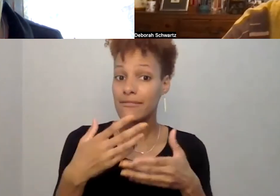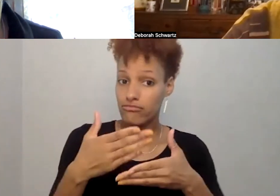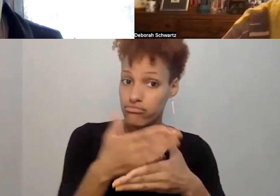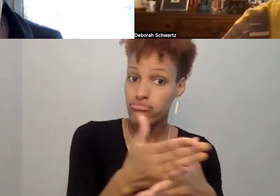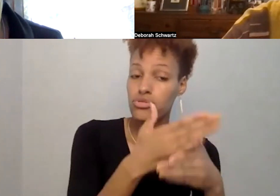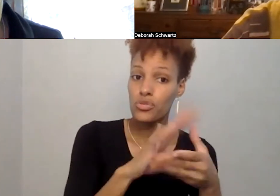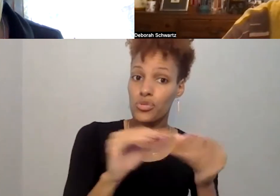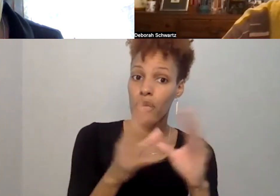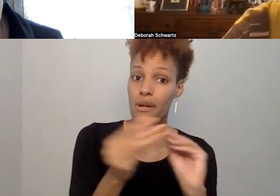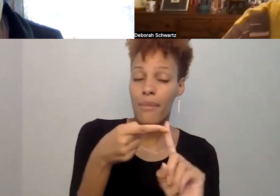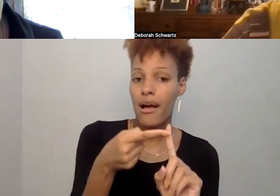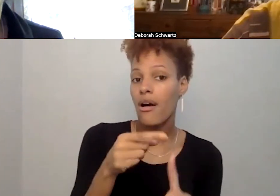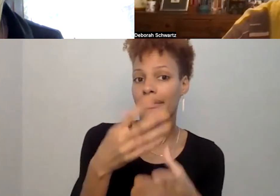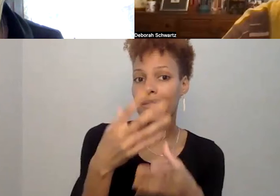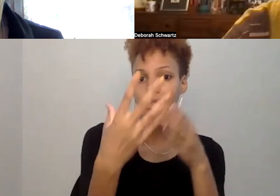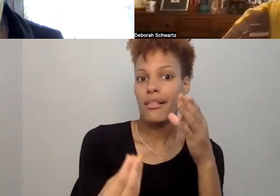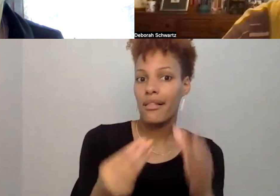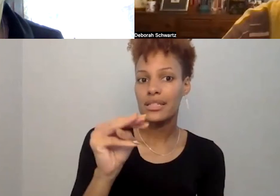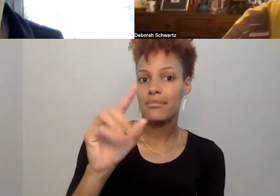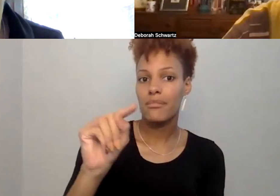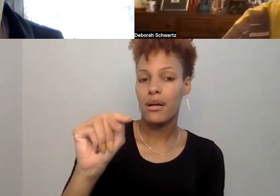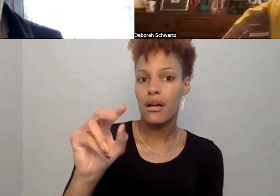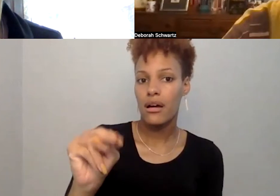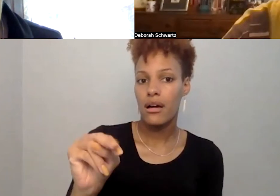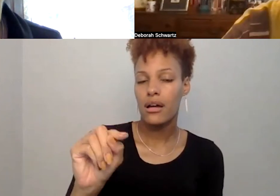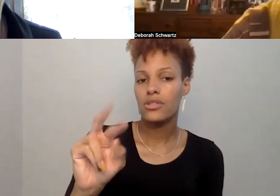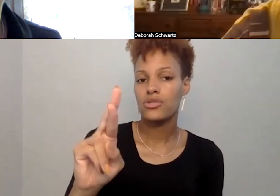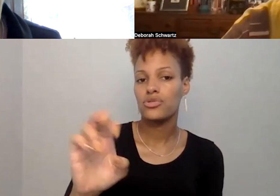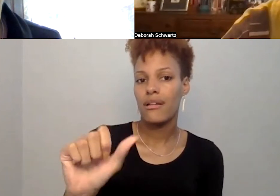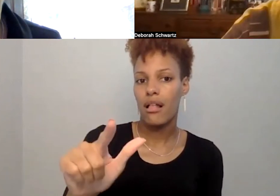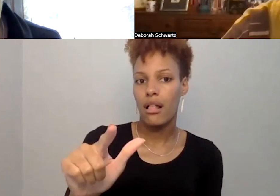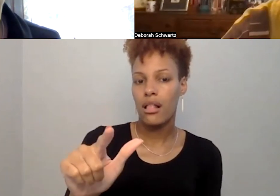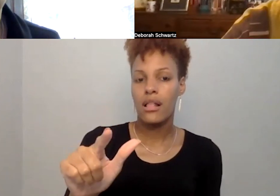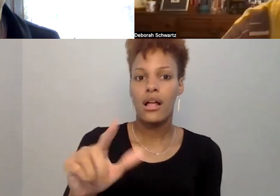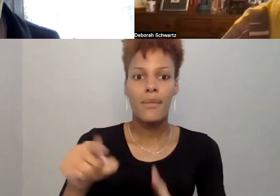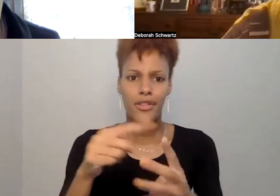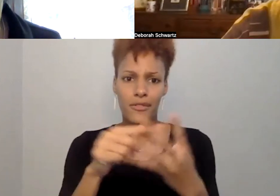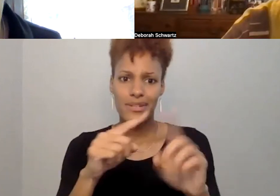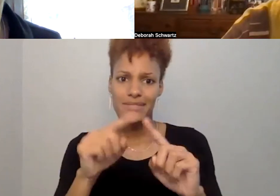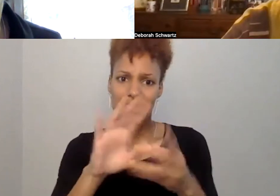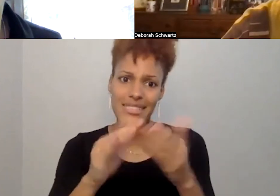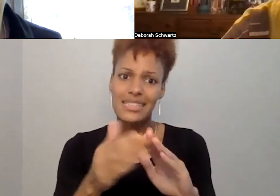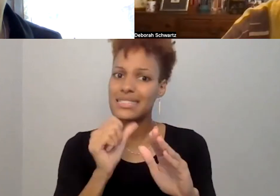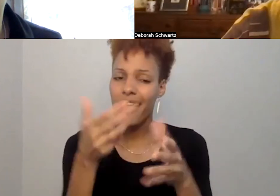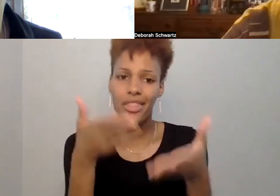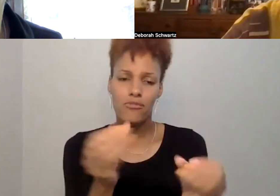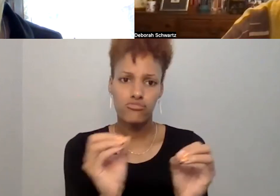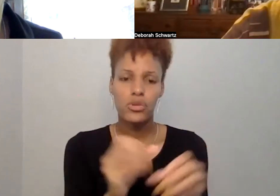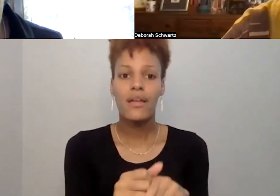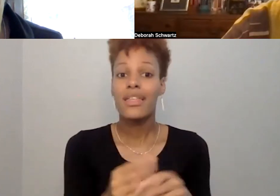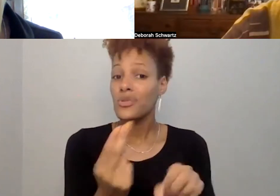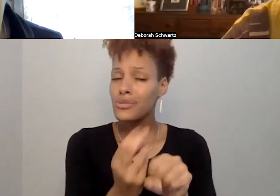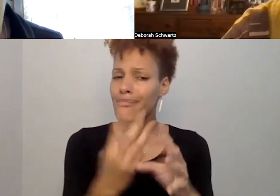communities in Montreal that were, that no longer exist and they used a wide variety of methods